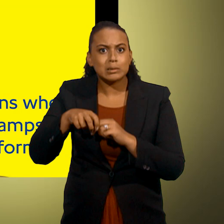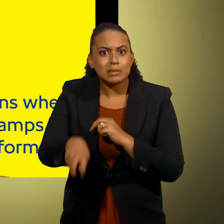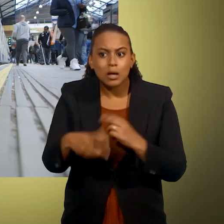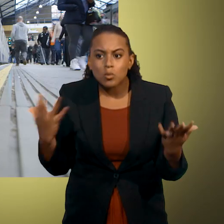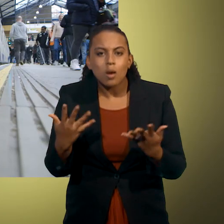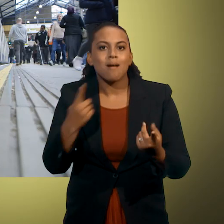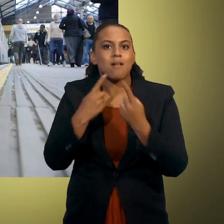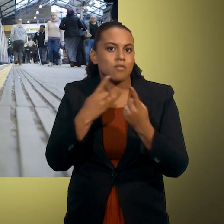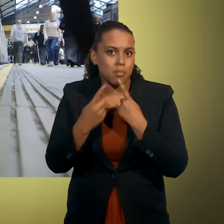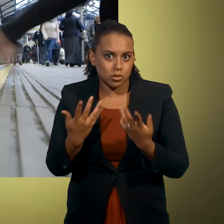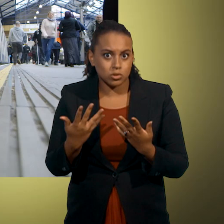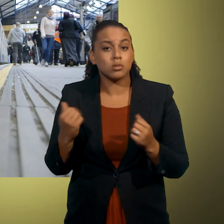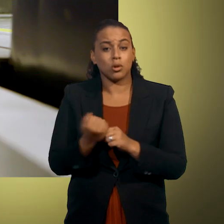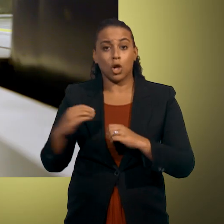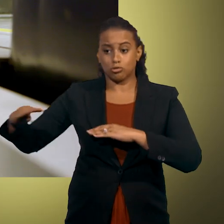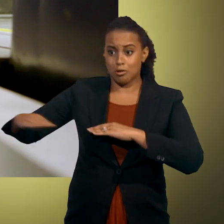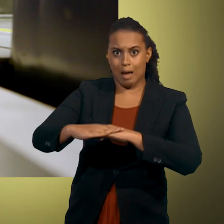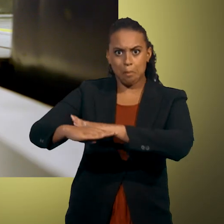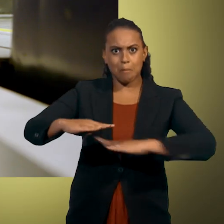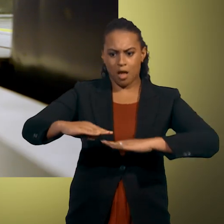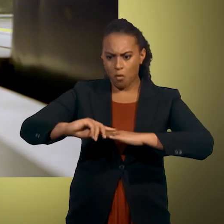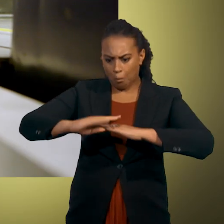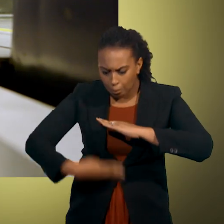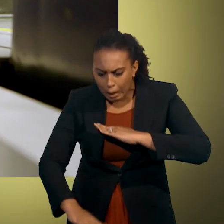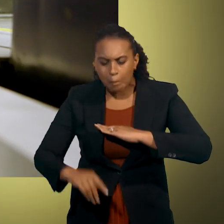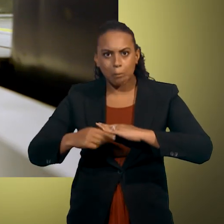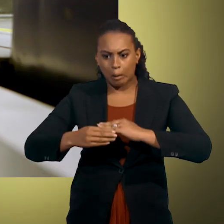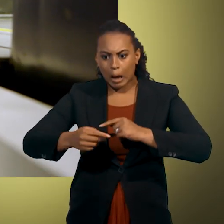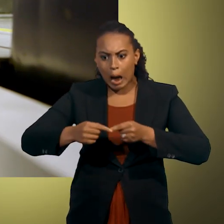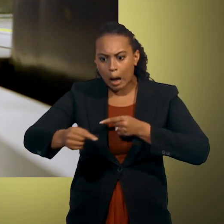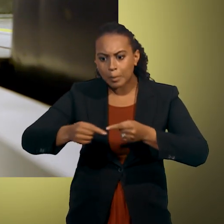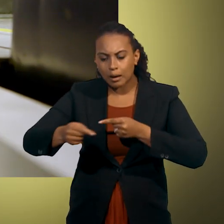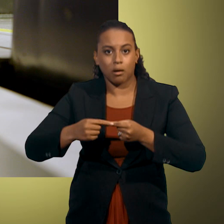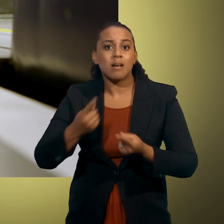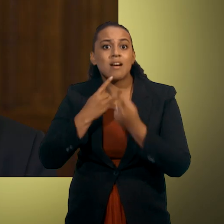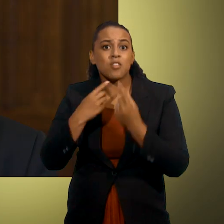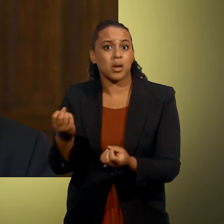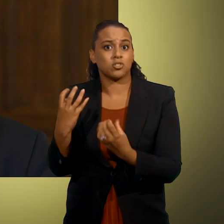and details of the gaps between the train and the platform.